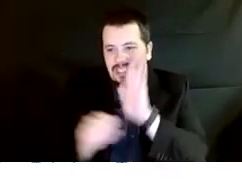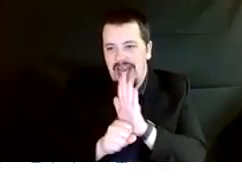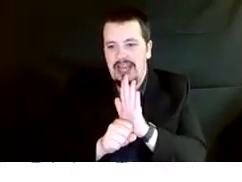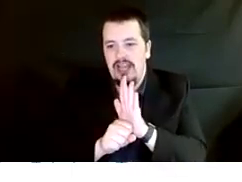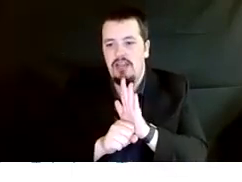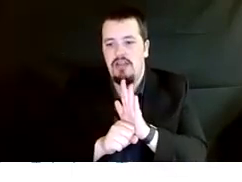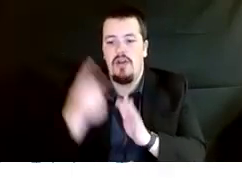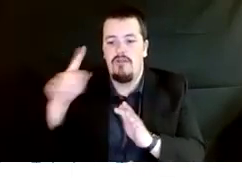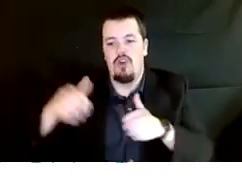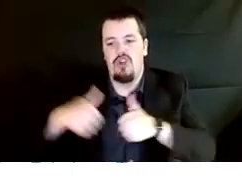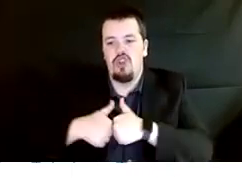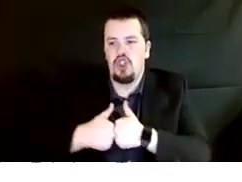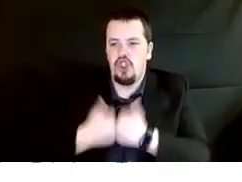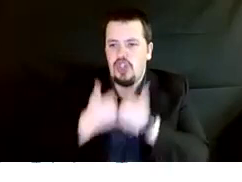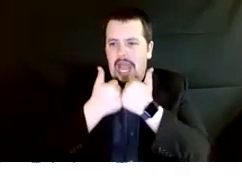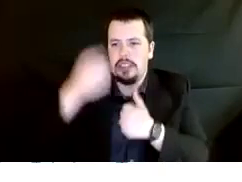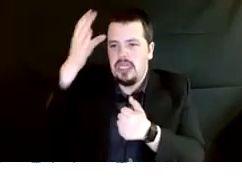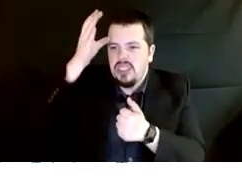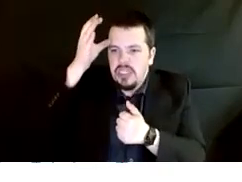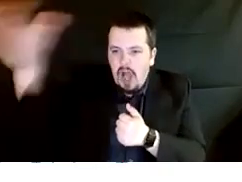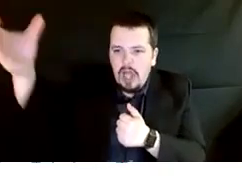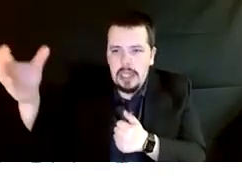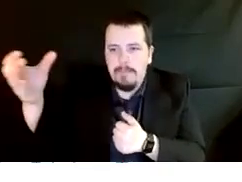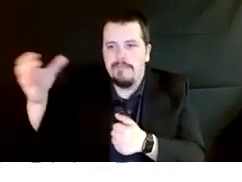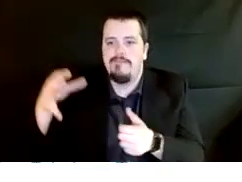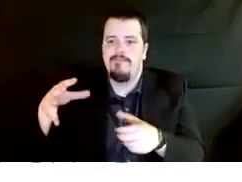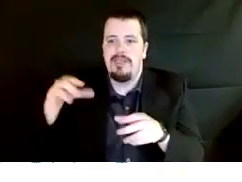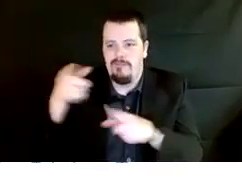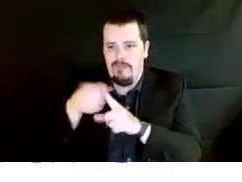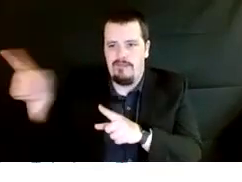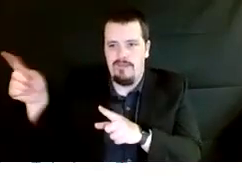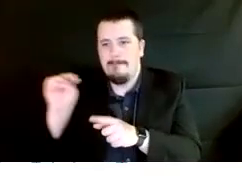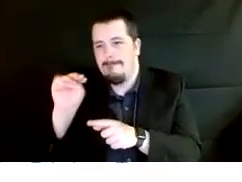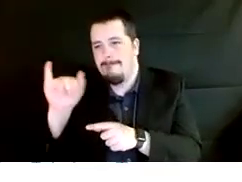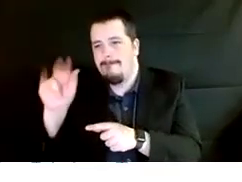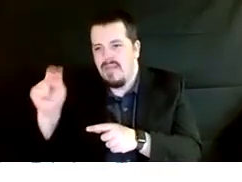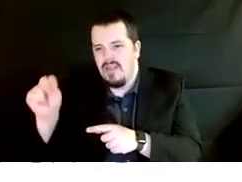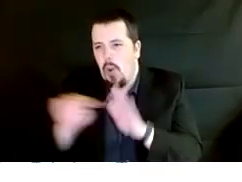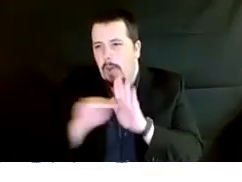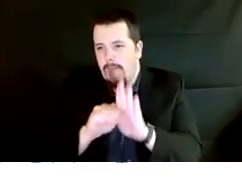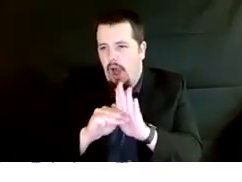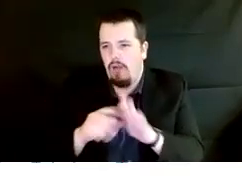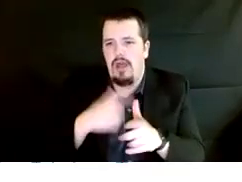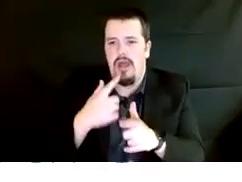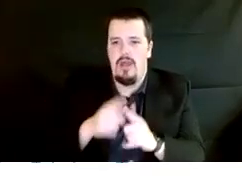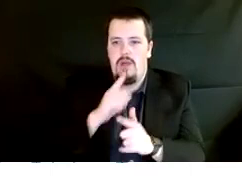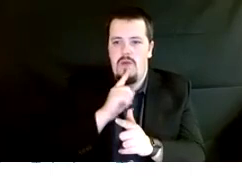to challenge concepts in the Minnesota Model like Martie mentioned that quality of life for